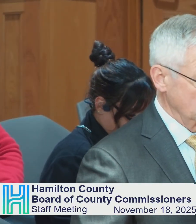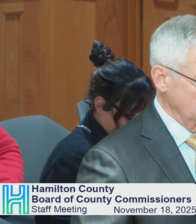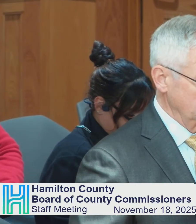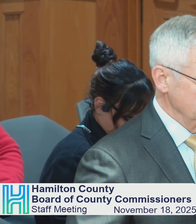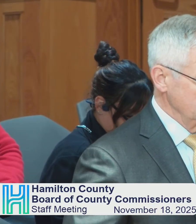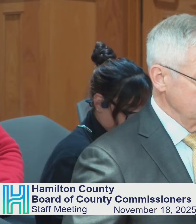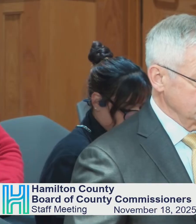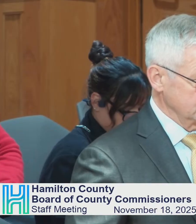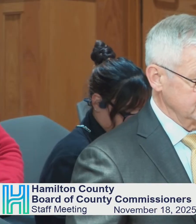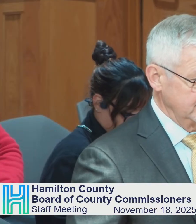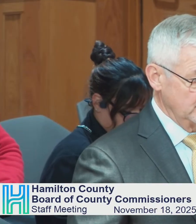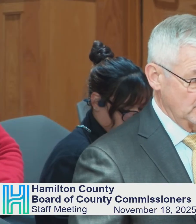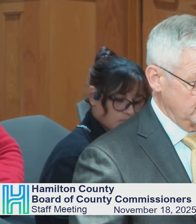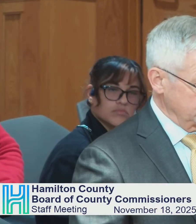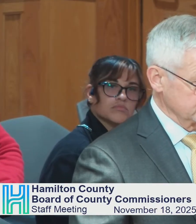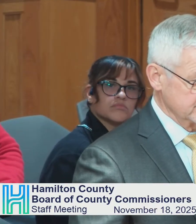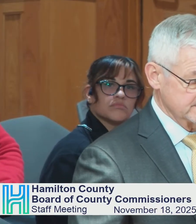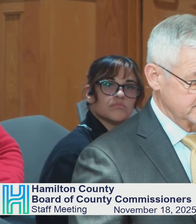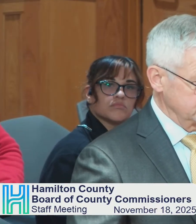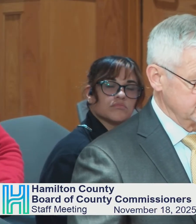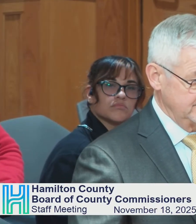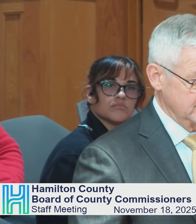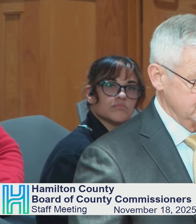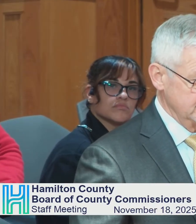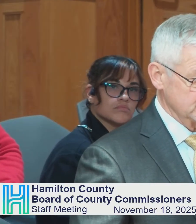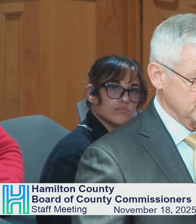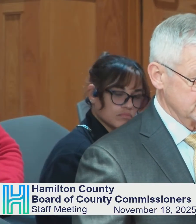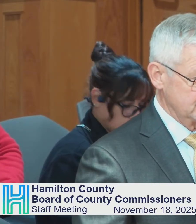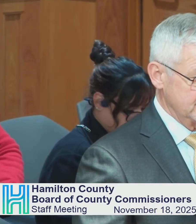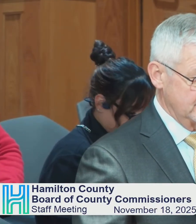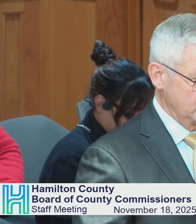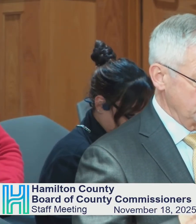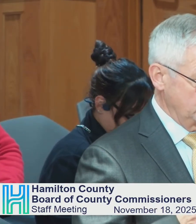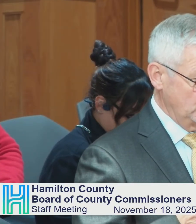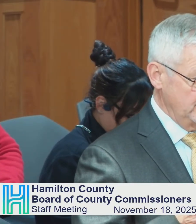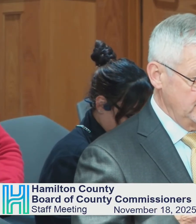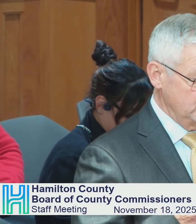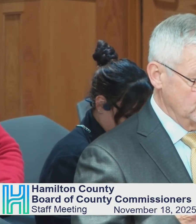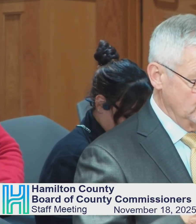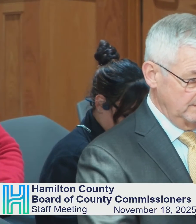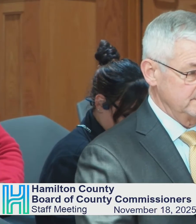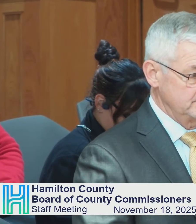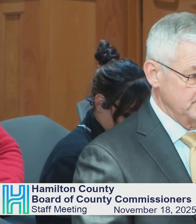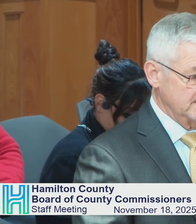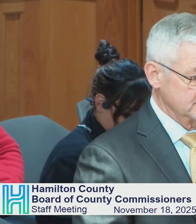we're under, again, one of the first things that the team and I did is we sat down and we really